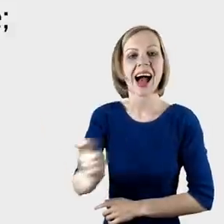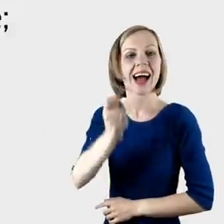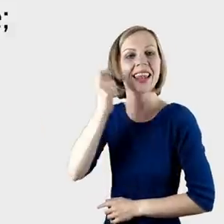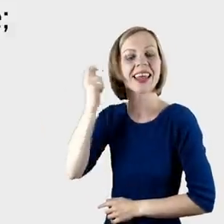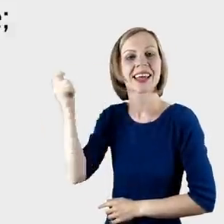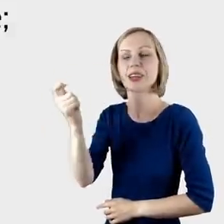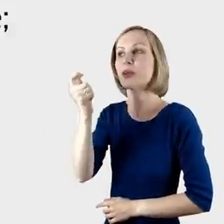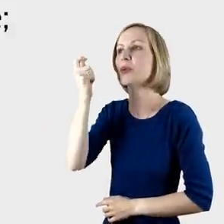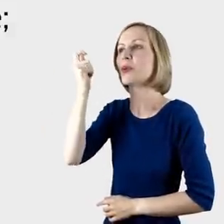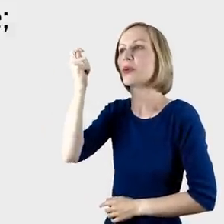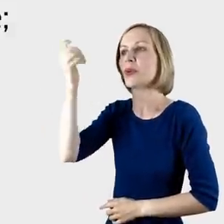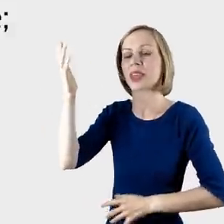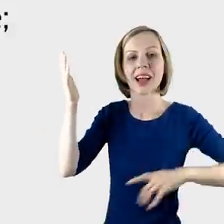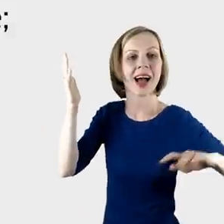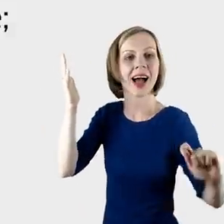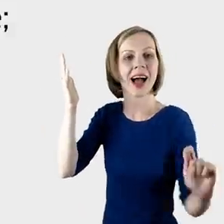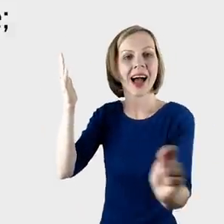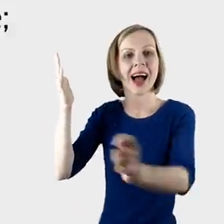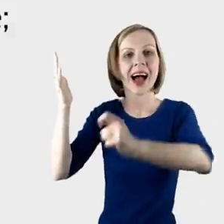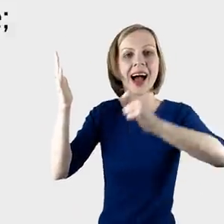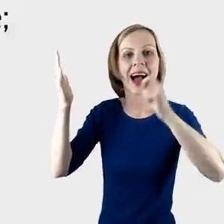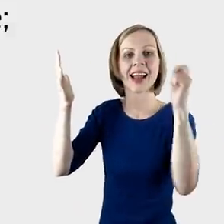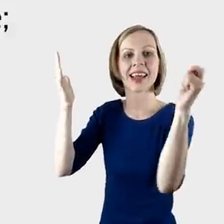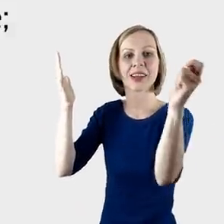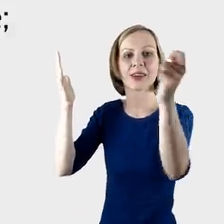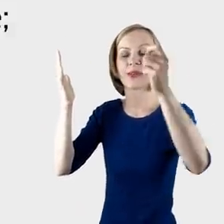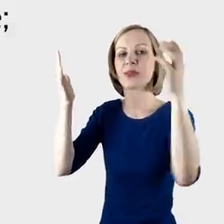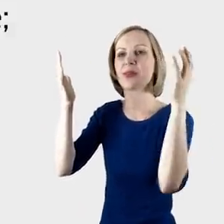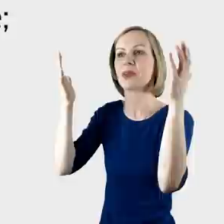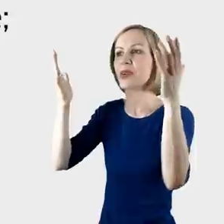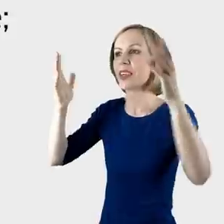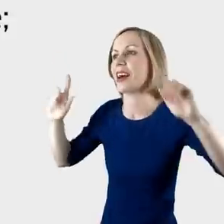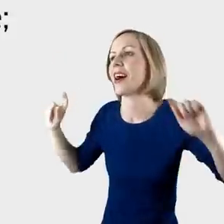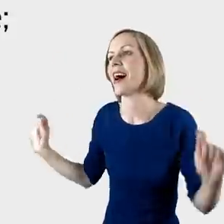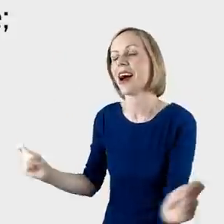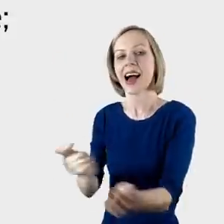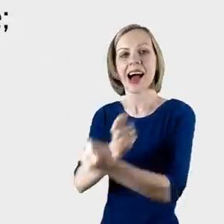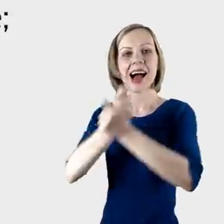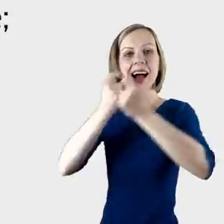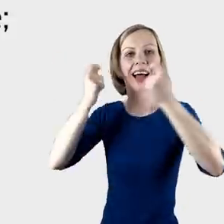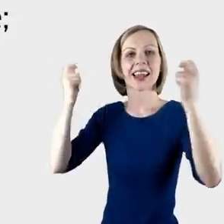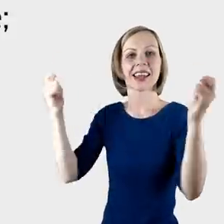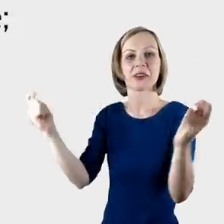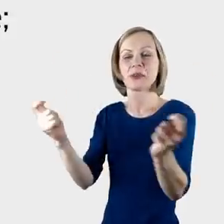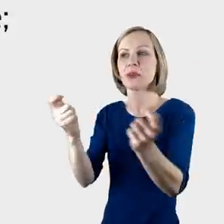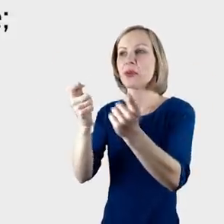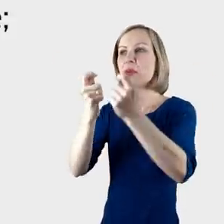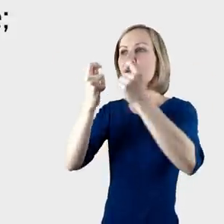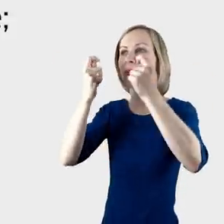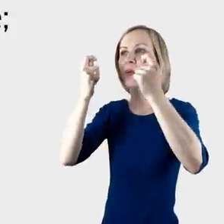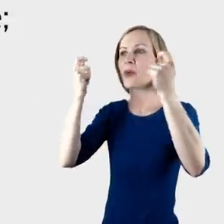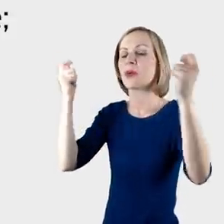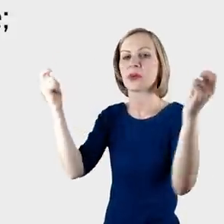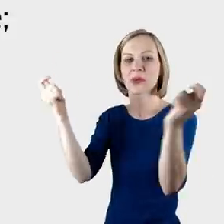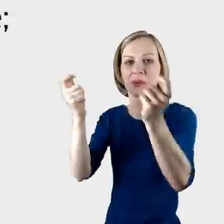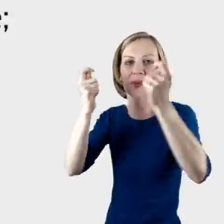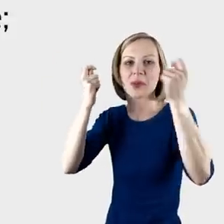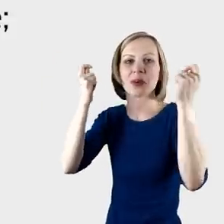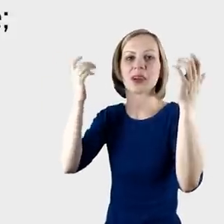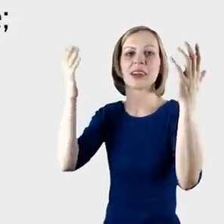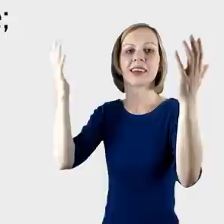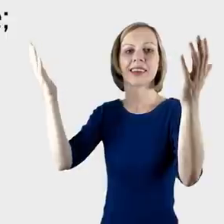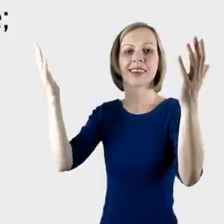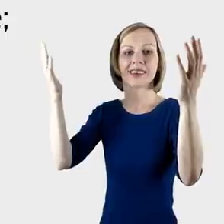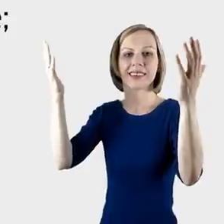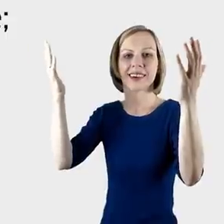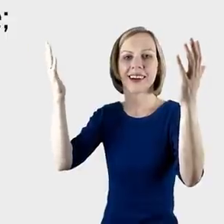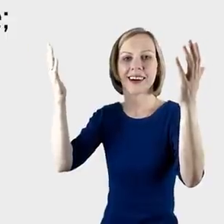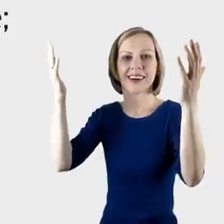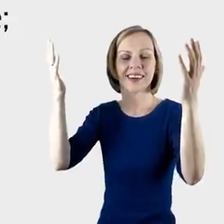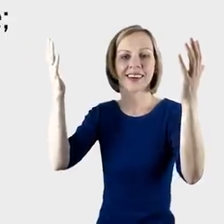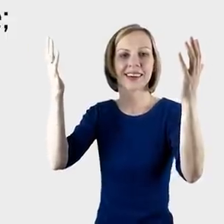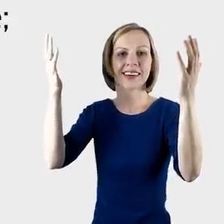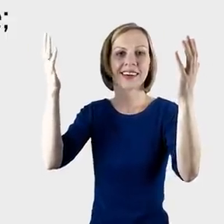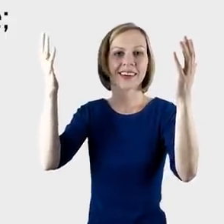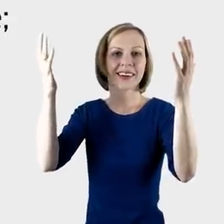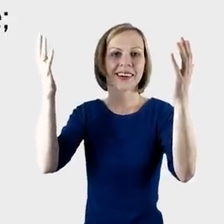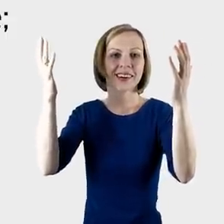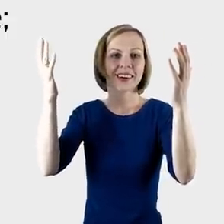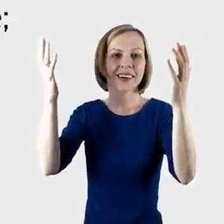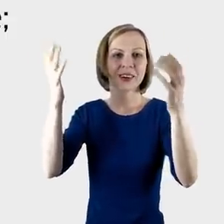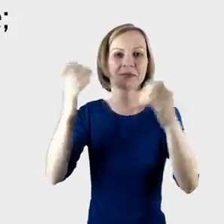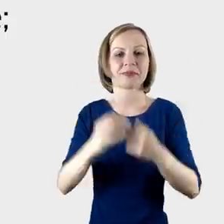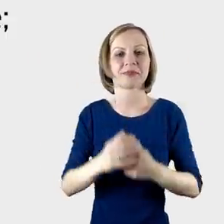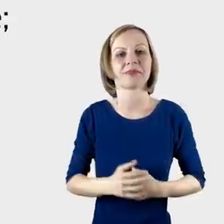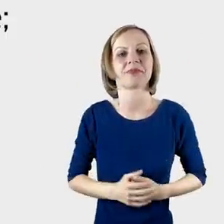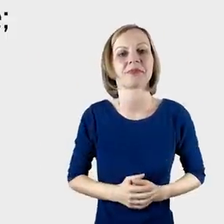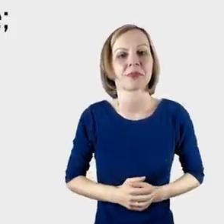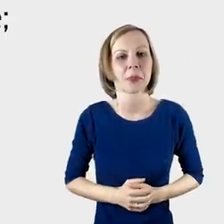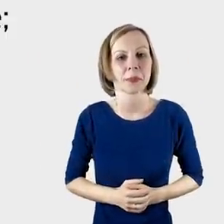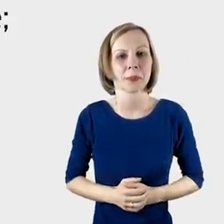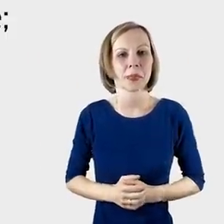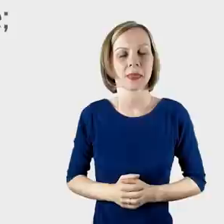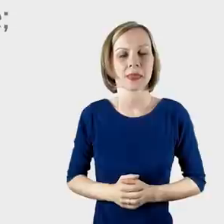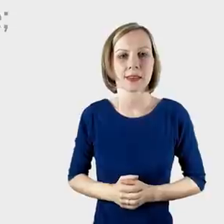Alleluia, alleluia, alleluia